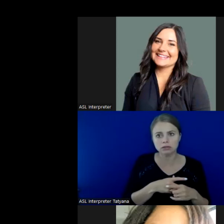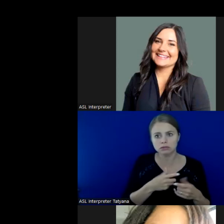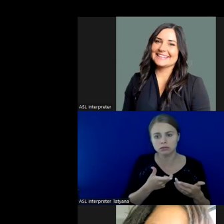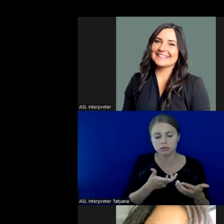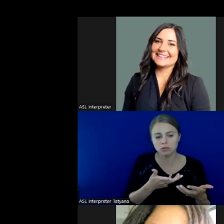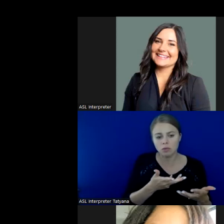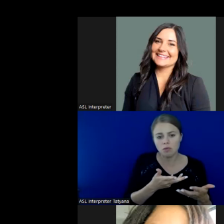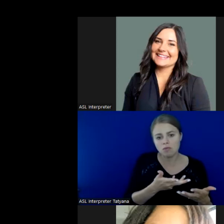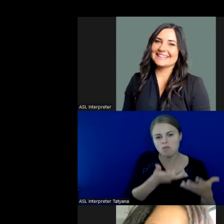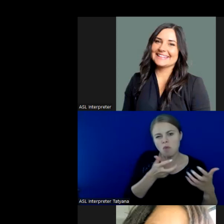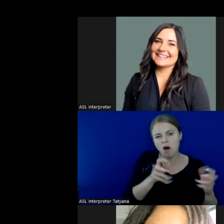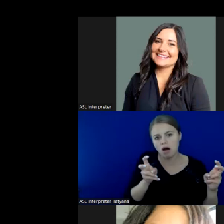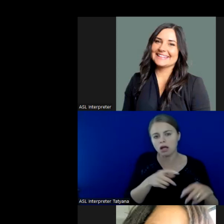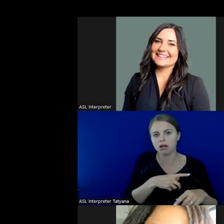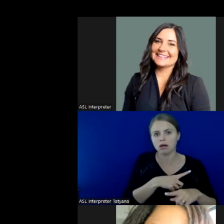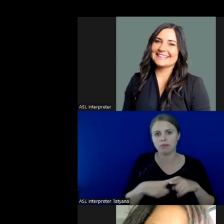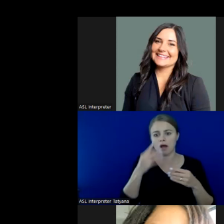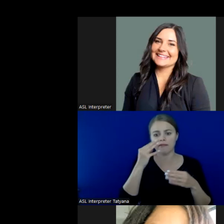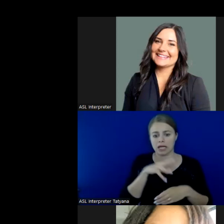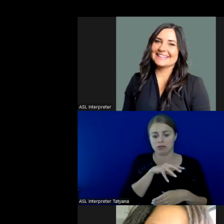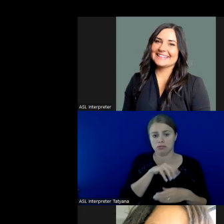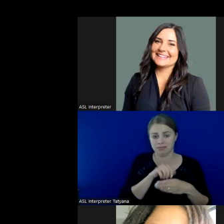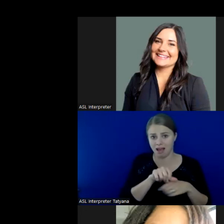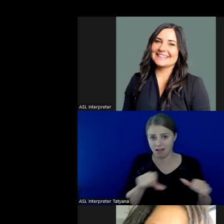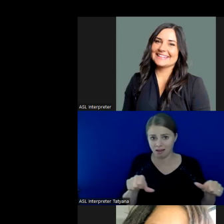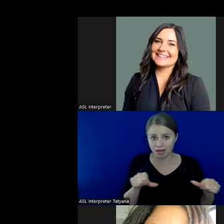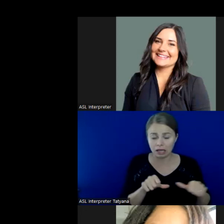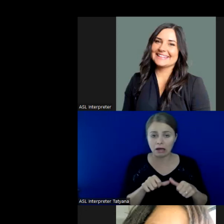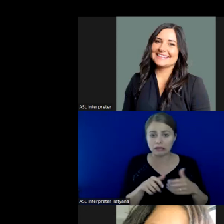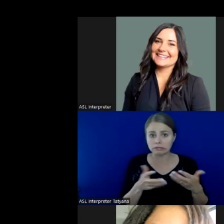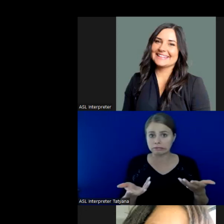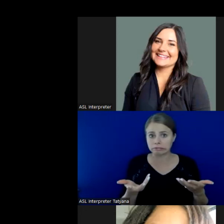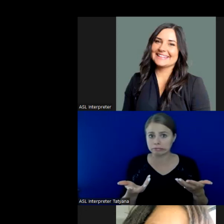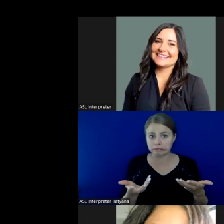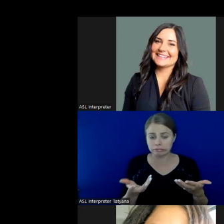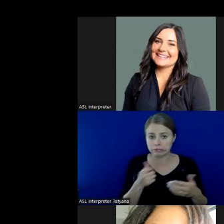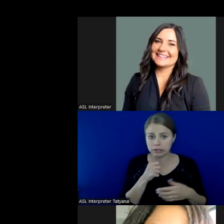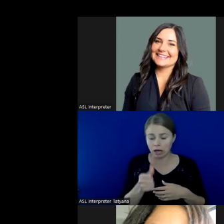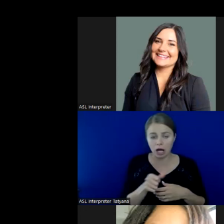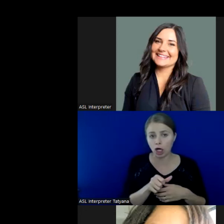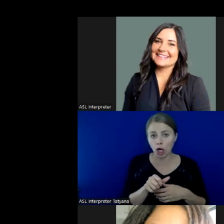But the information that was contained in that area was not an alternate means of access.